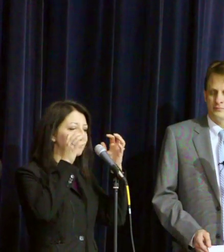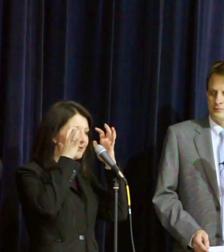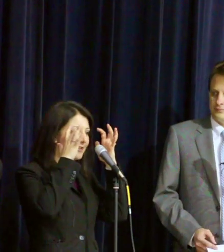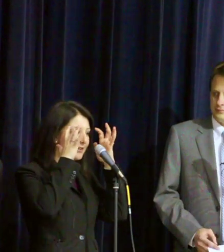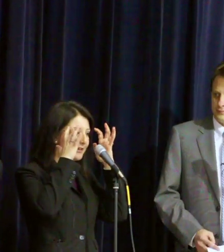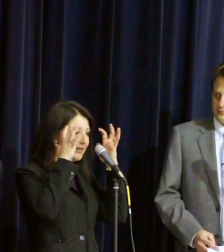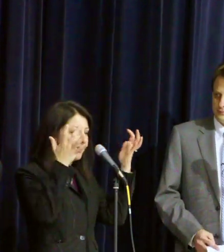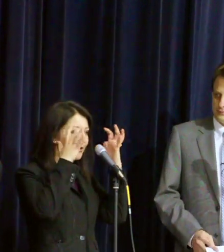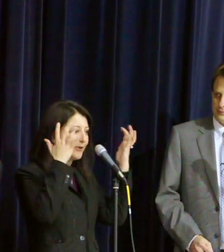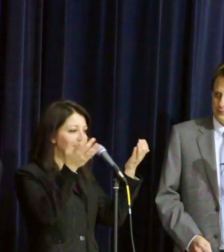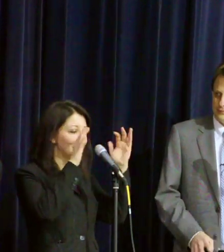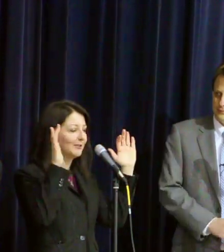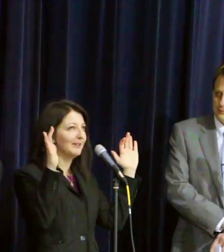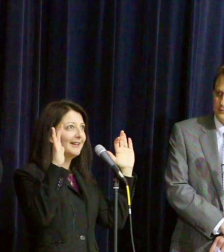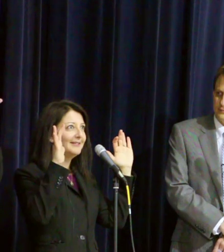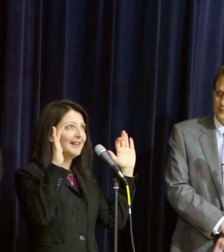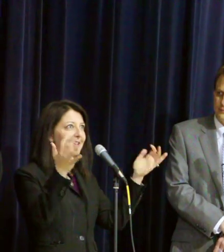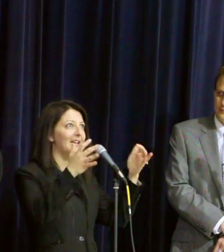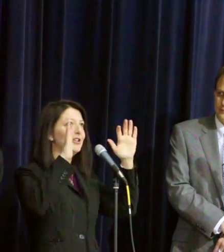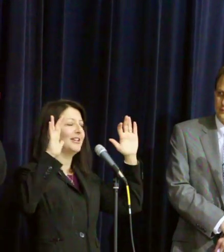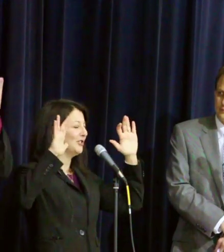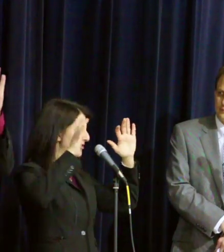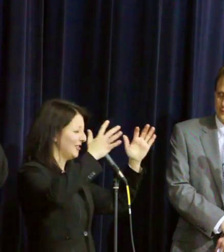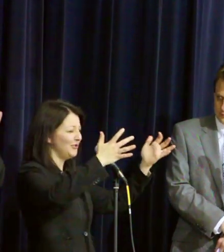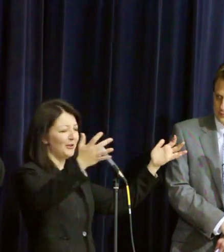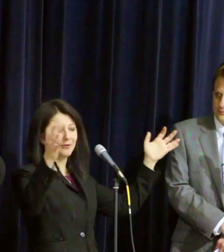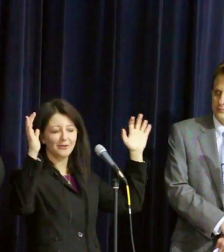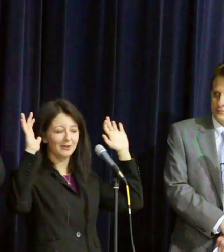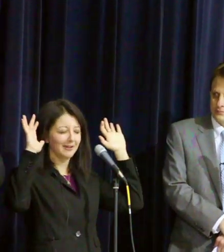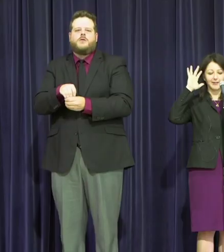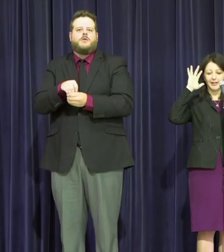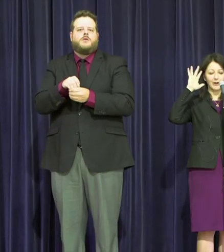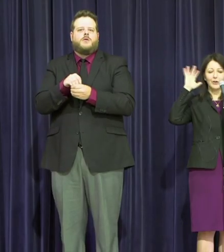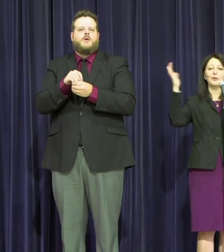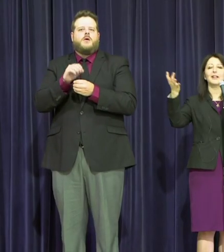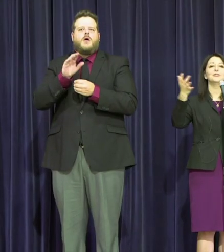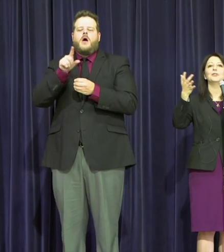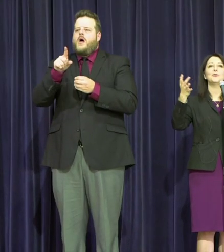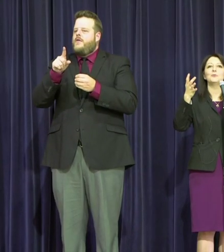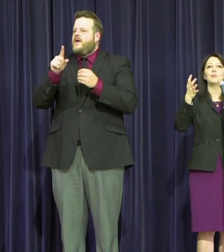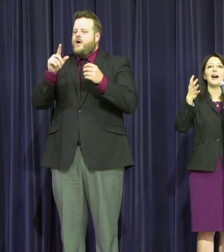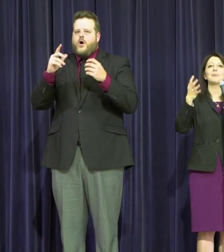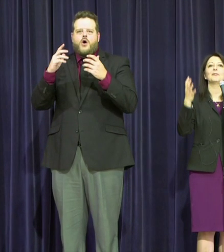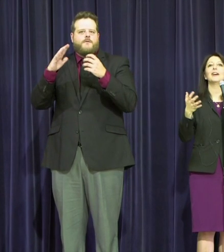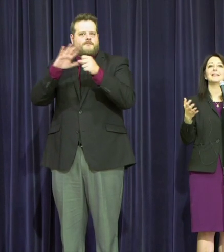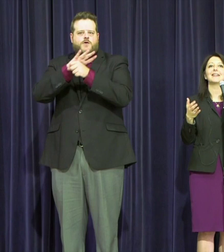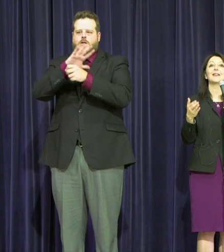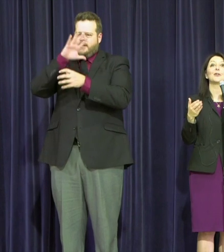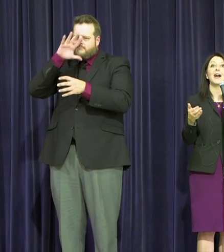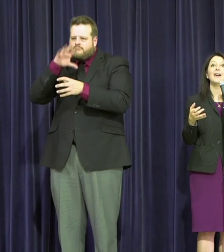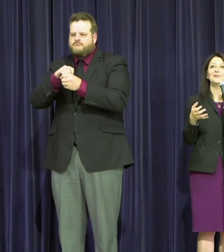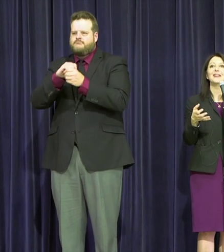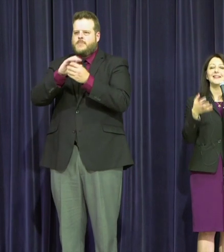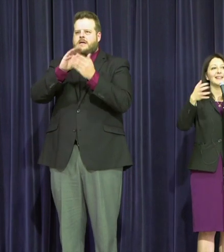The incredible dedication and total consumption into their craft and perfecting their craft